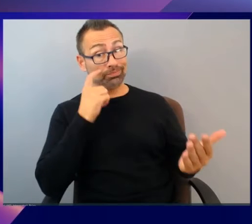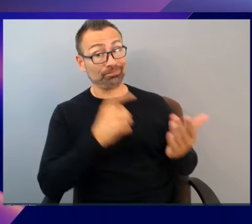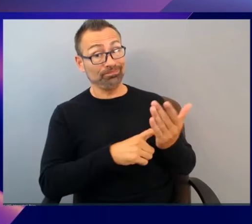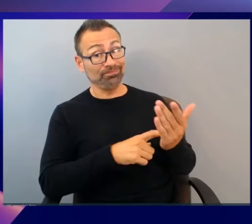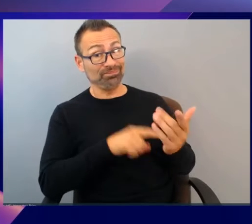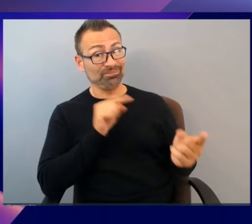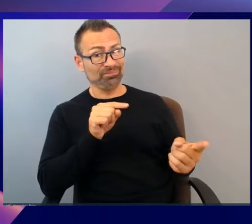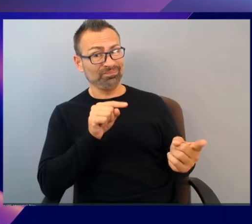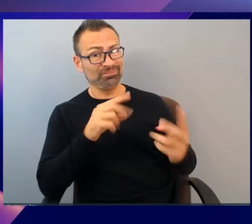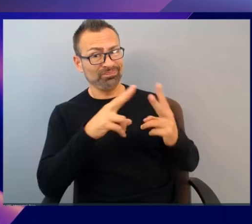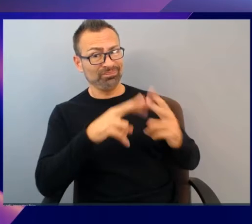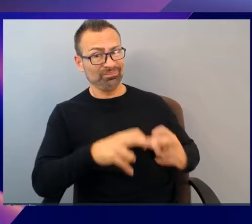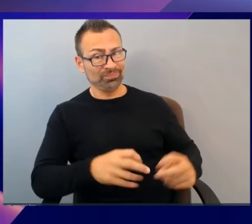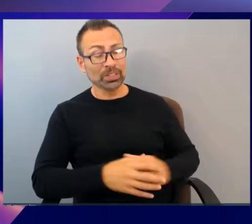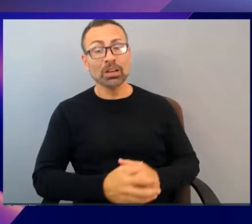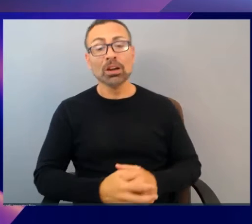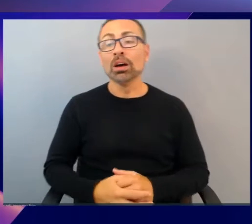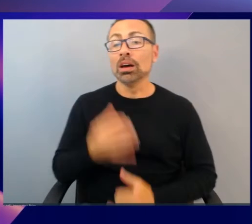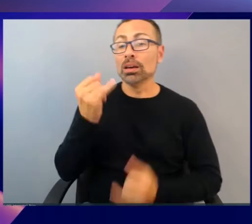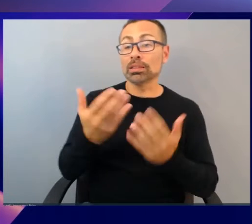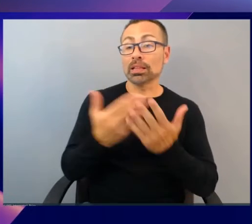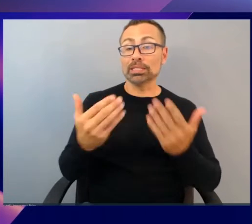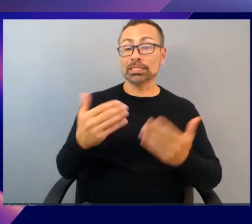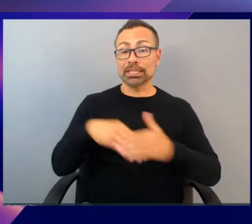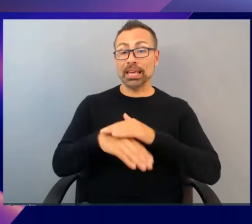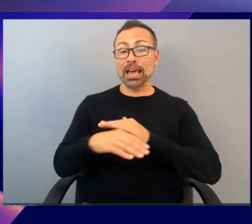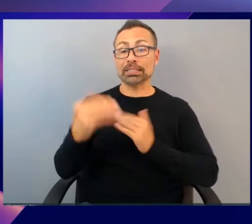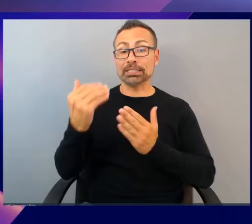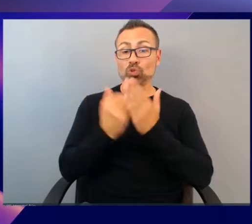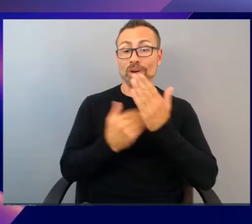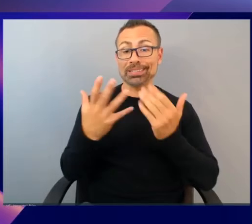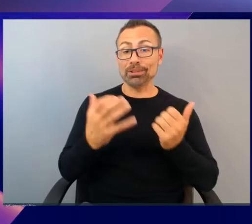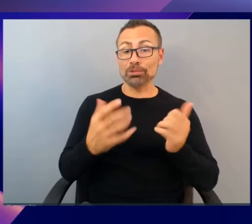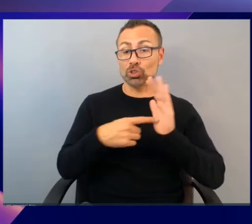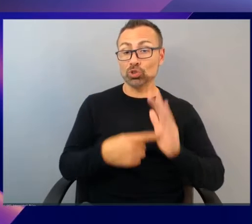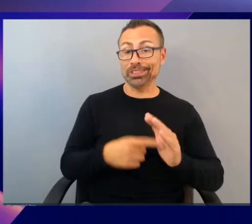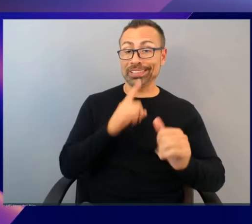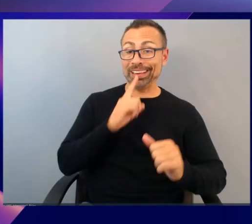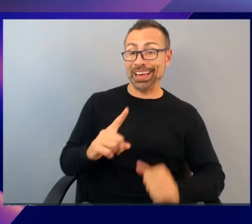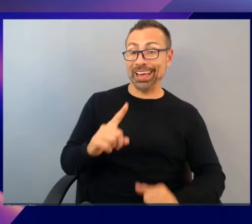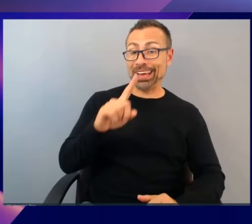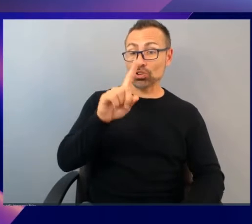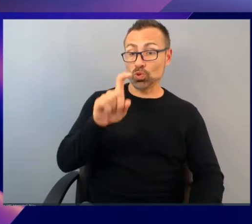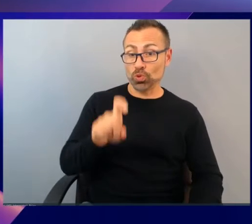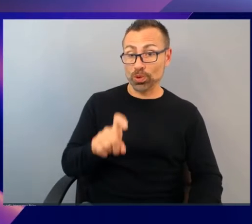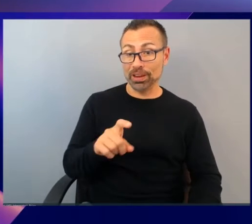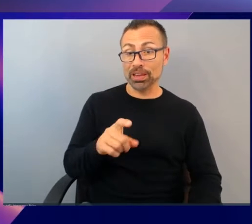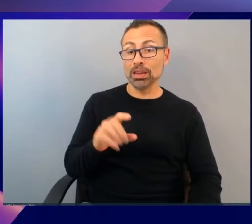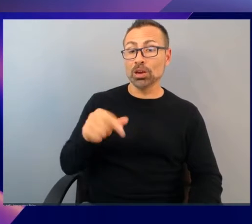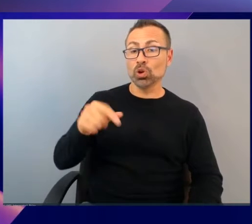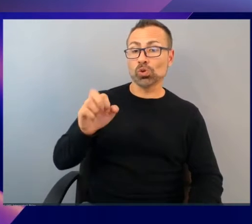that I wanna point out is the actual query itself. So if this is the query, okay,